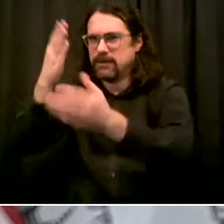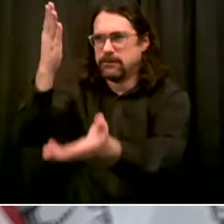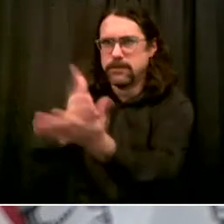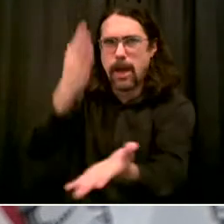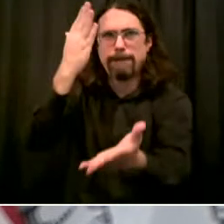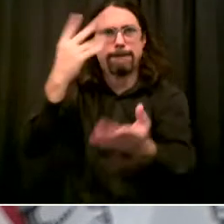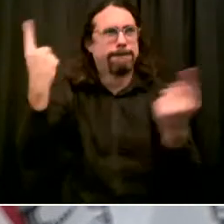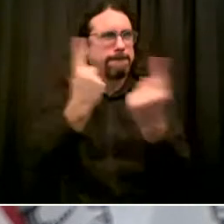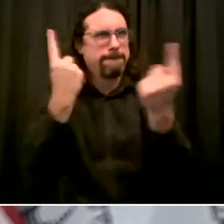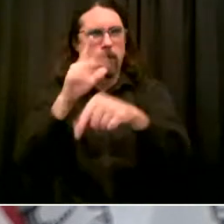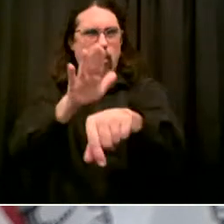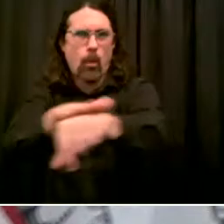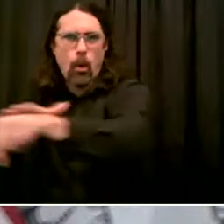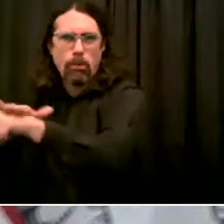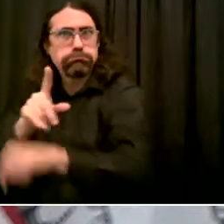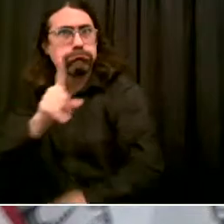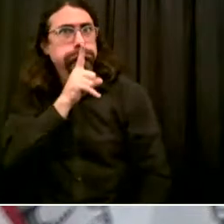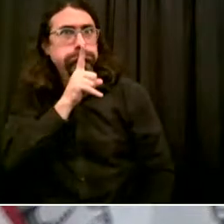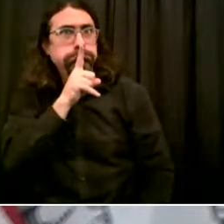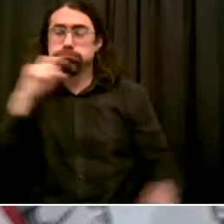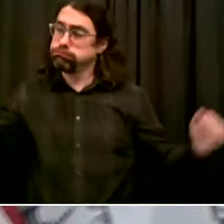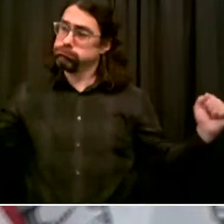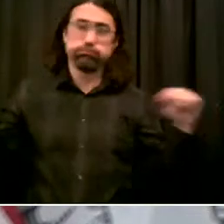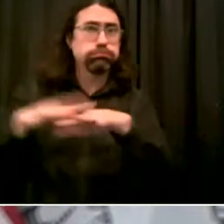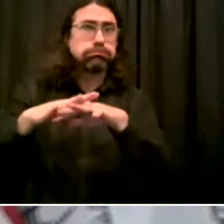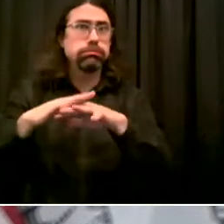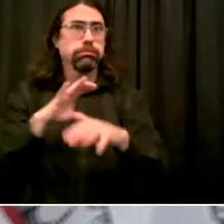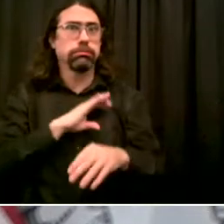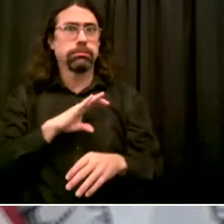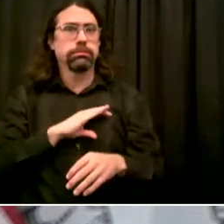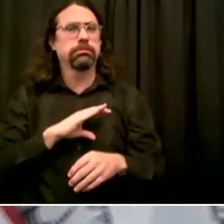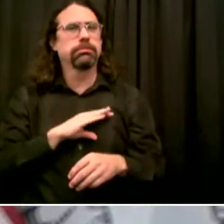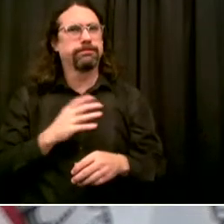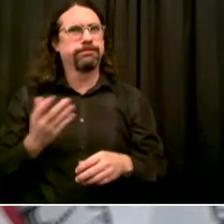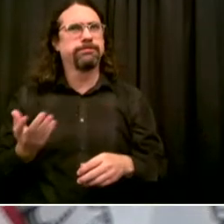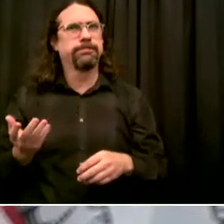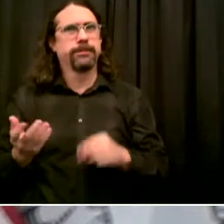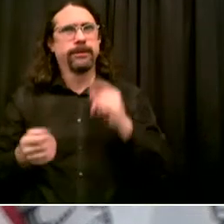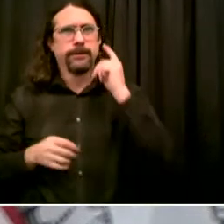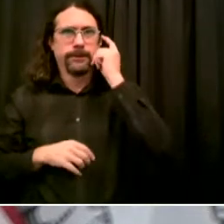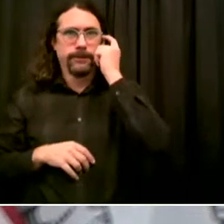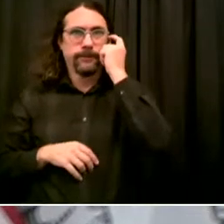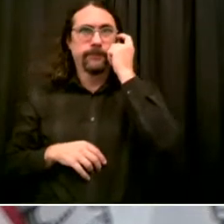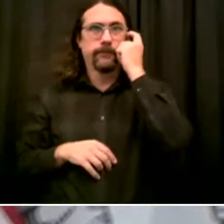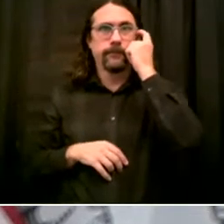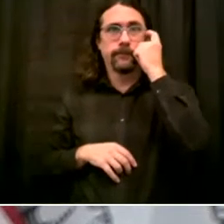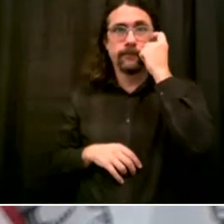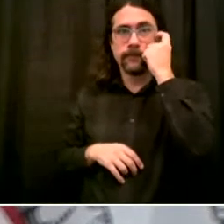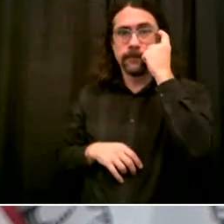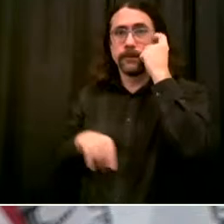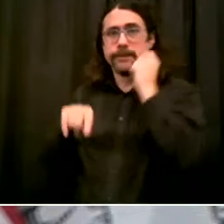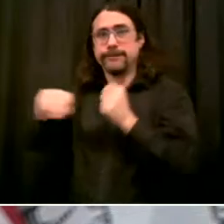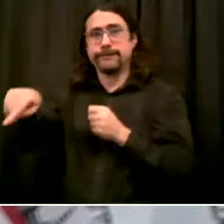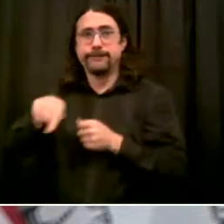PROTESTER TOLD ME THAT IT BASICALLY SPARKED BECAUSE A COP